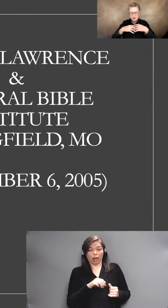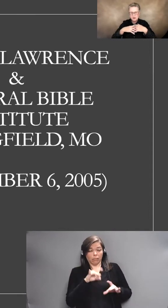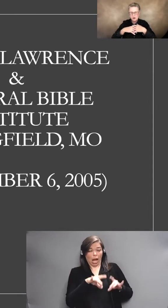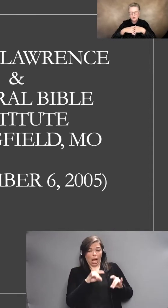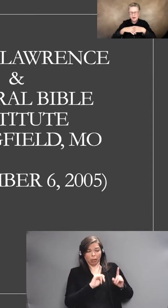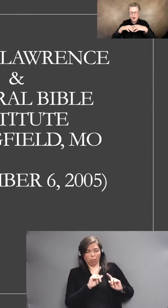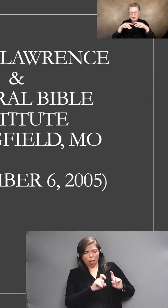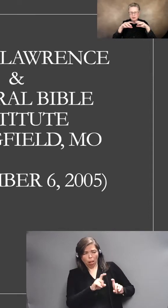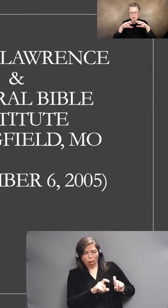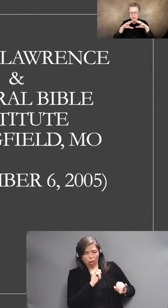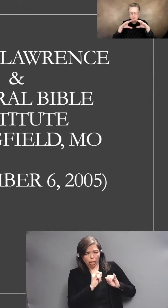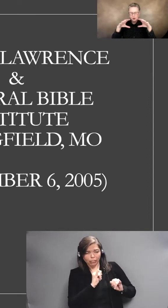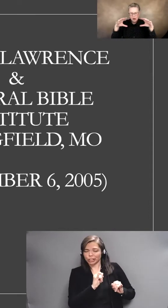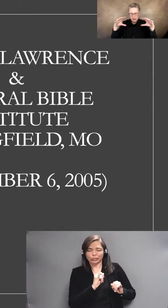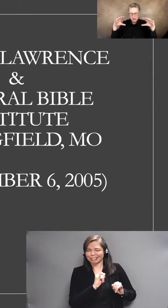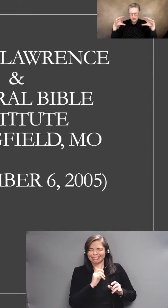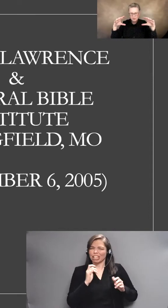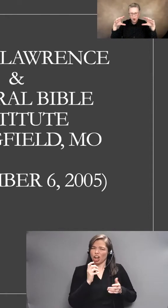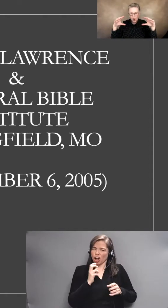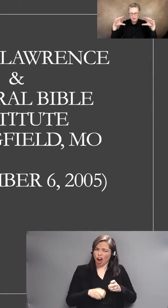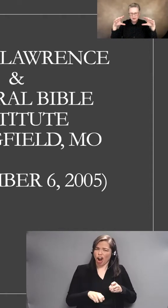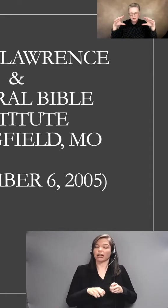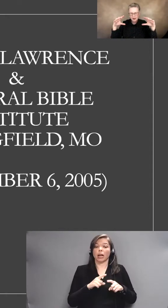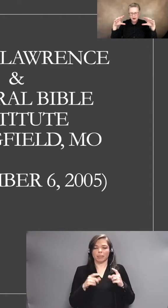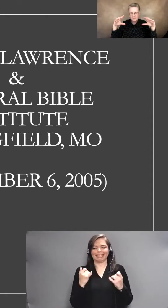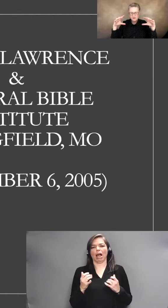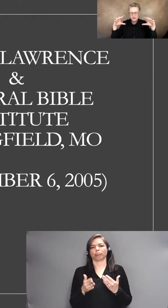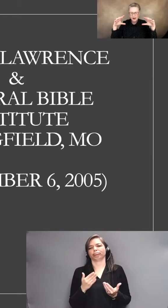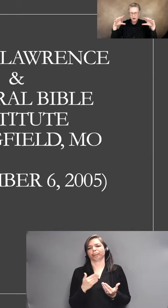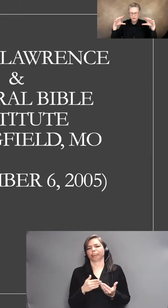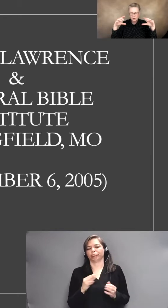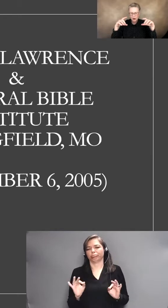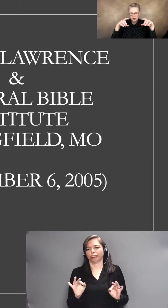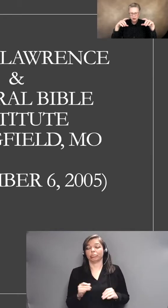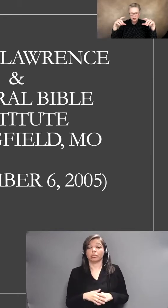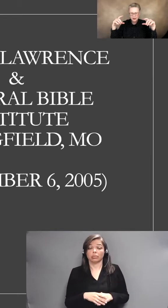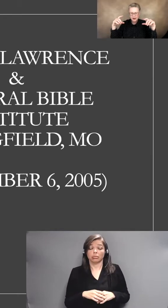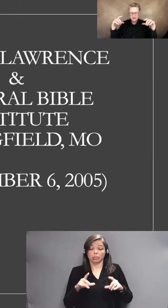so they had a little question box and I filled out the question and I said